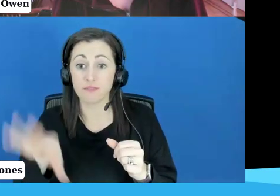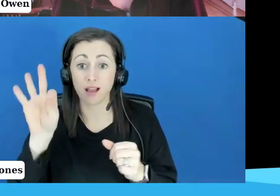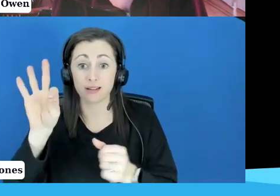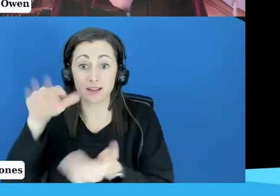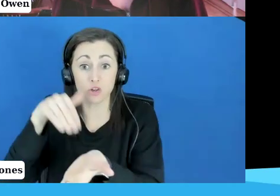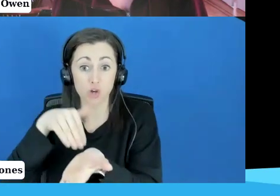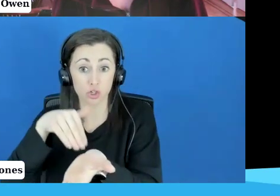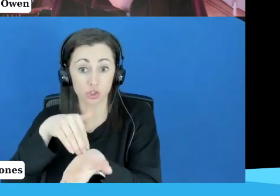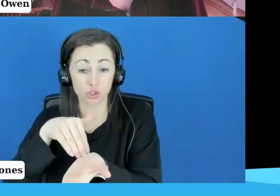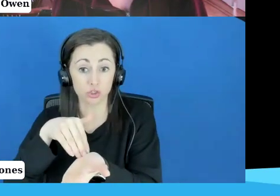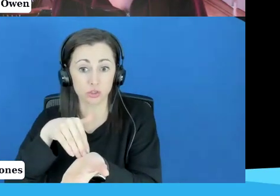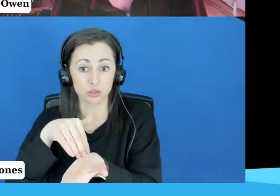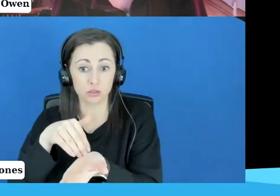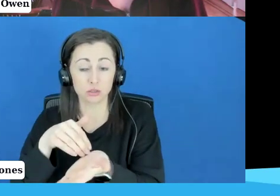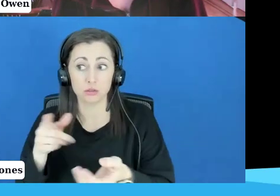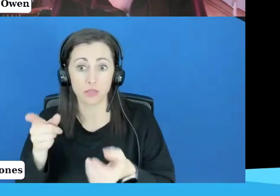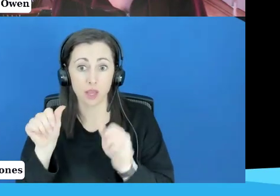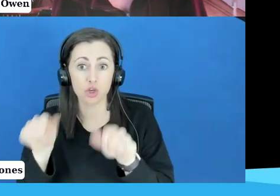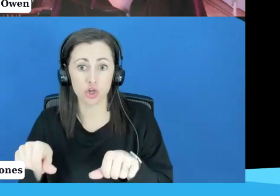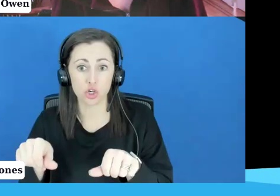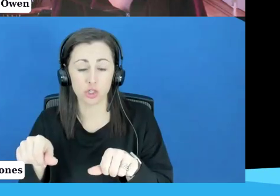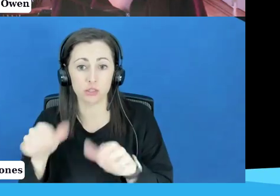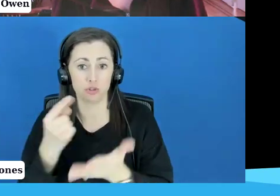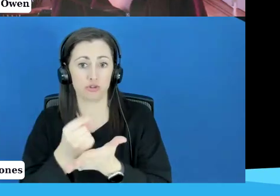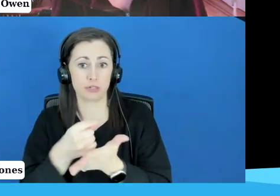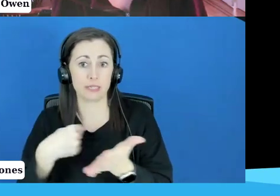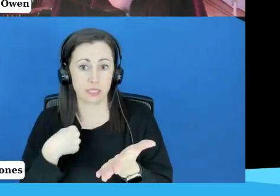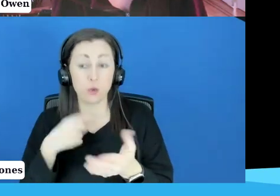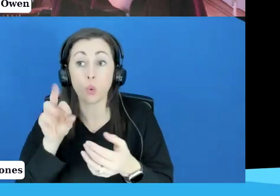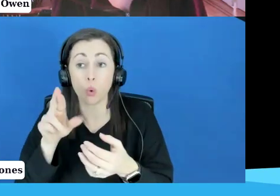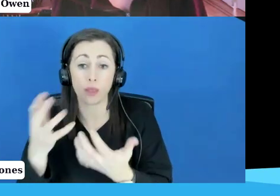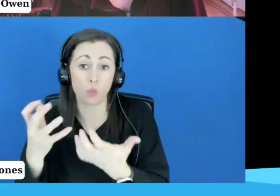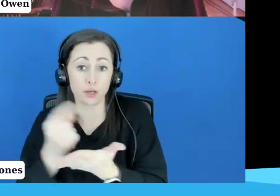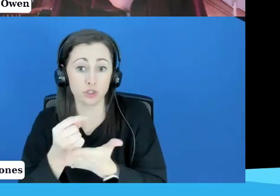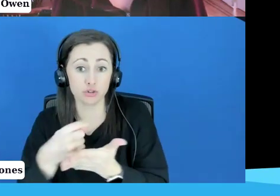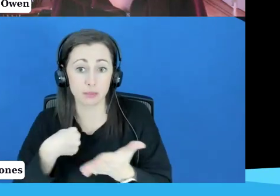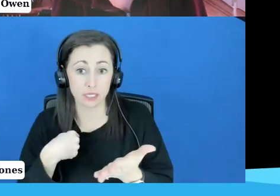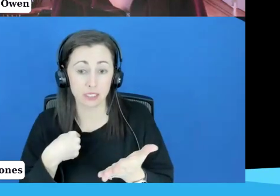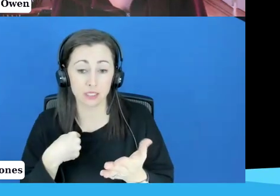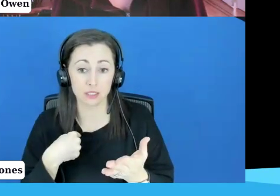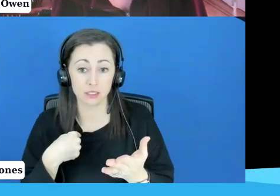that was able to even treat me or wanted to treat me being a mom,